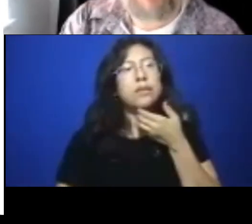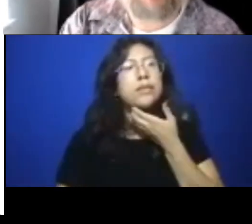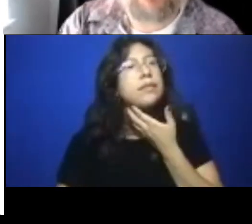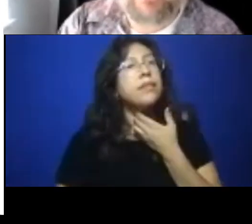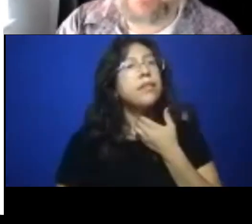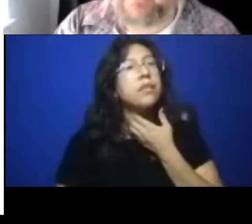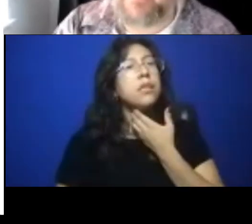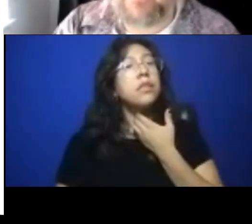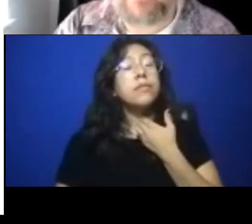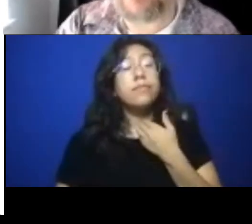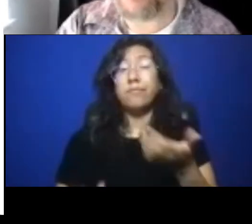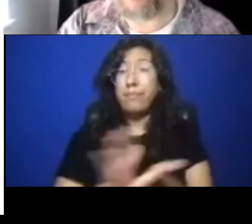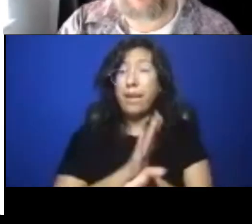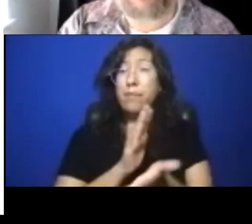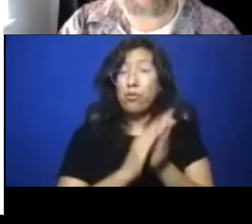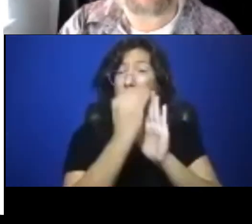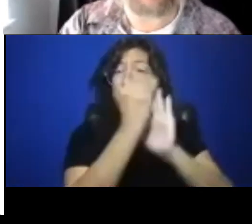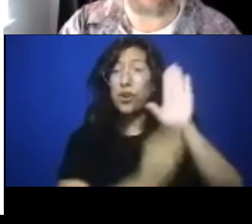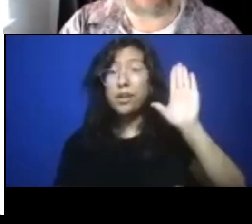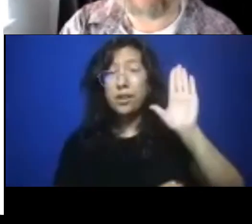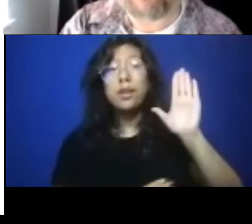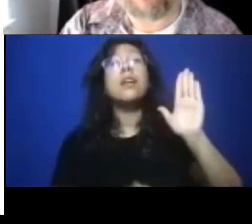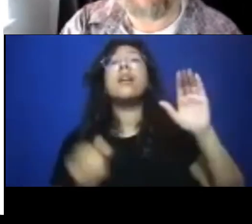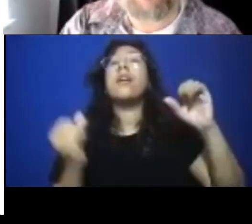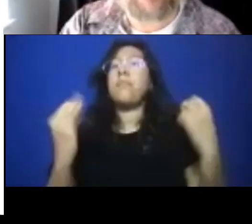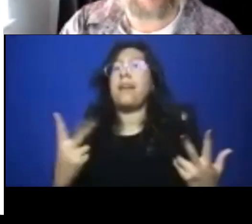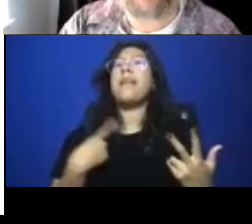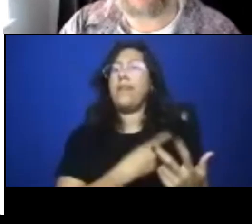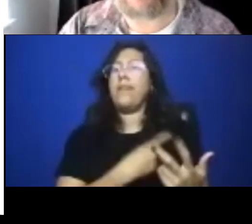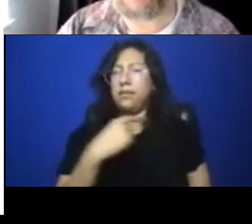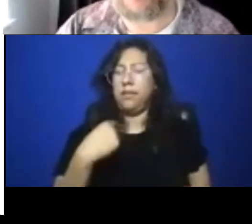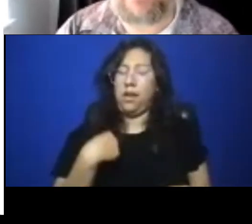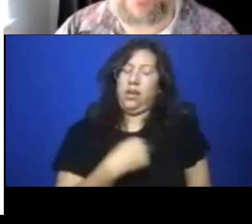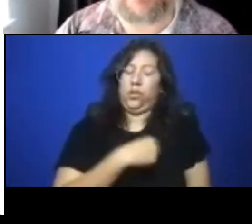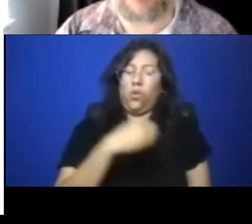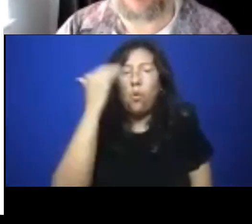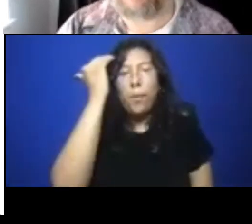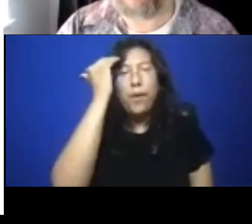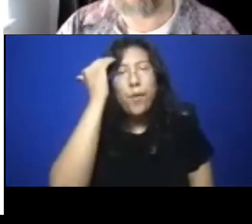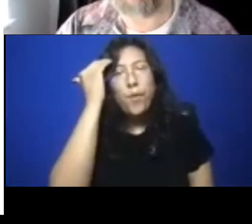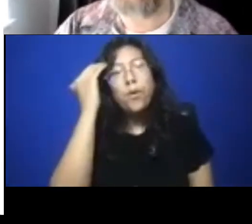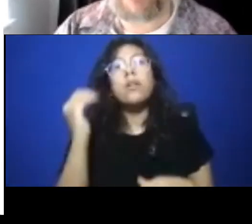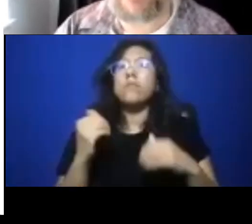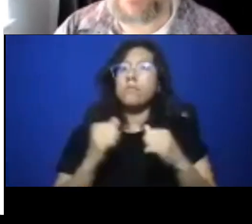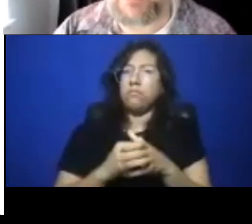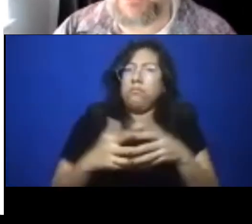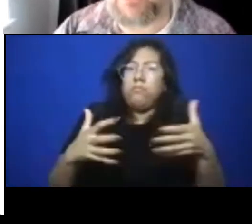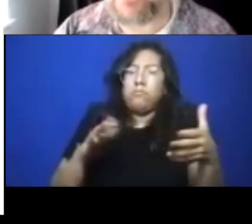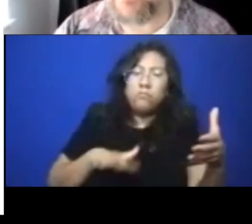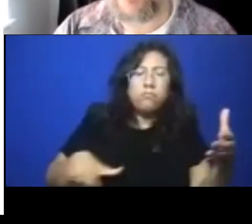Paperwork is another thing that so many of us are really aware of. We want to create space for many genders,